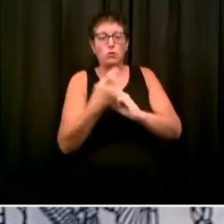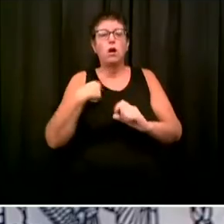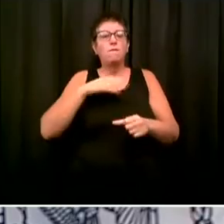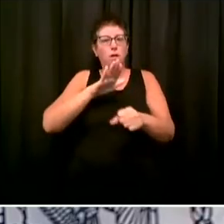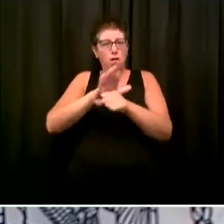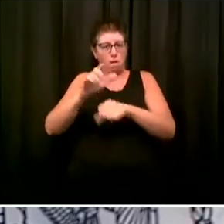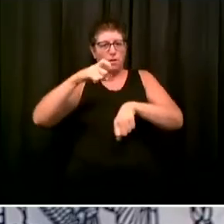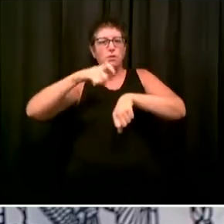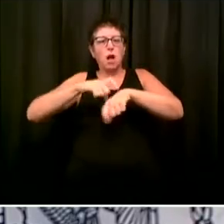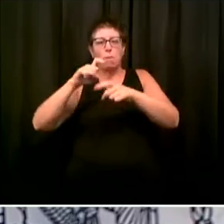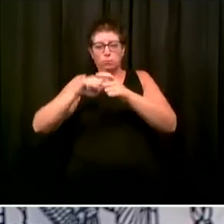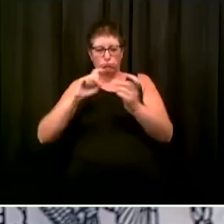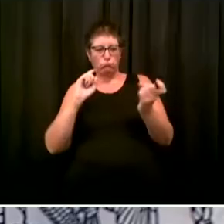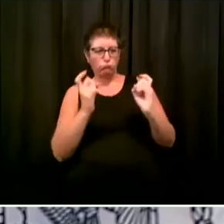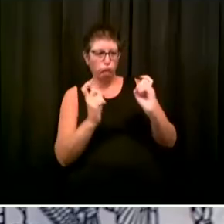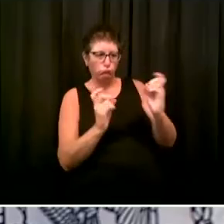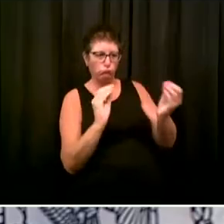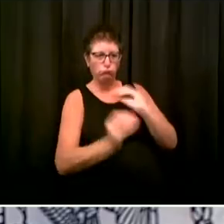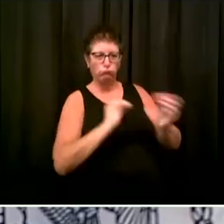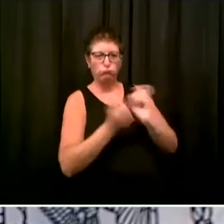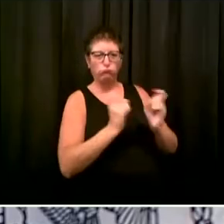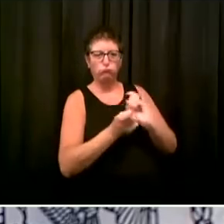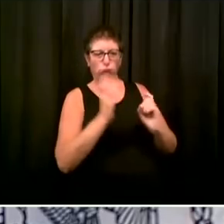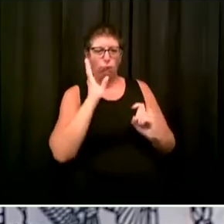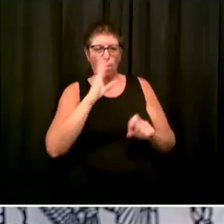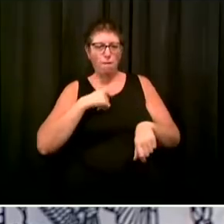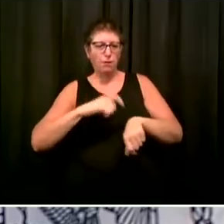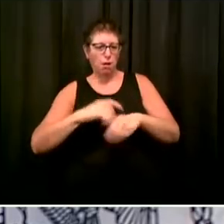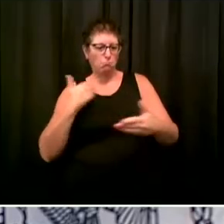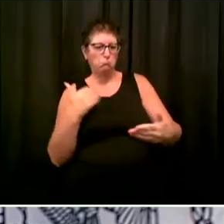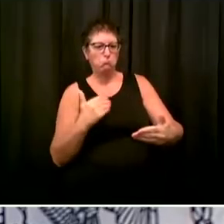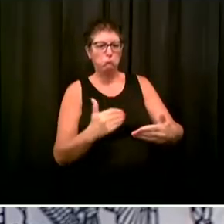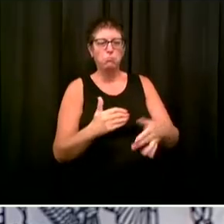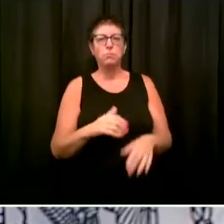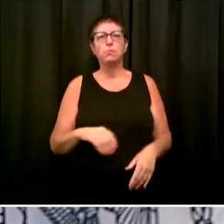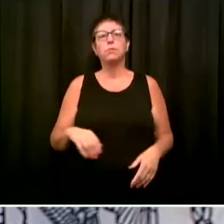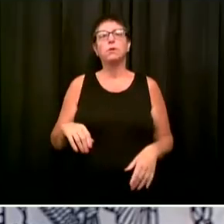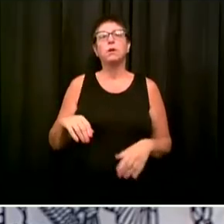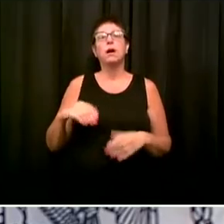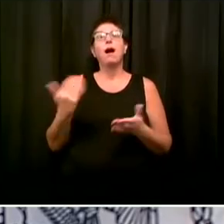WHERE WE NEED TO MAKE CHANGES WE HAVE TIME NOTOW